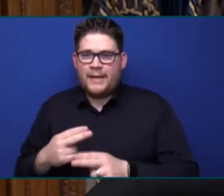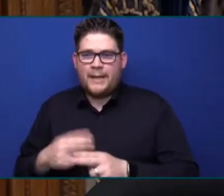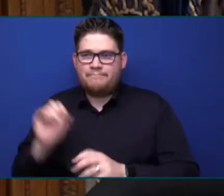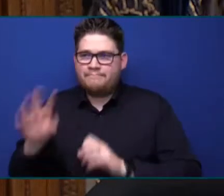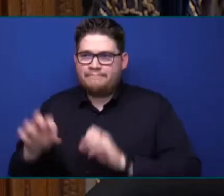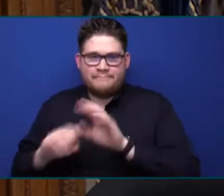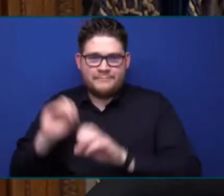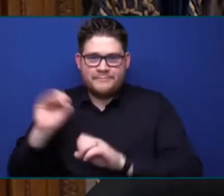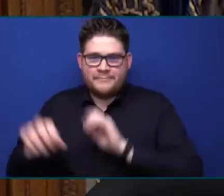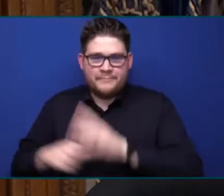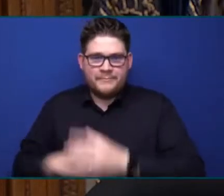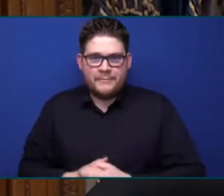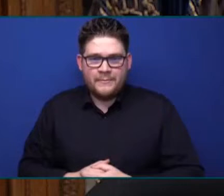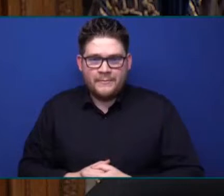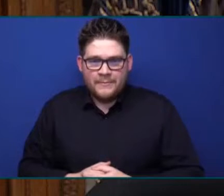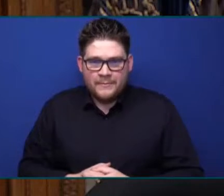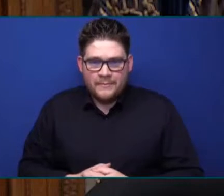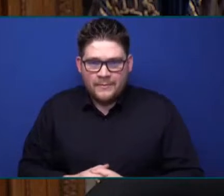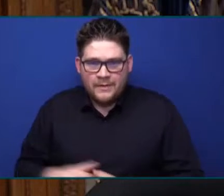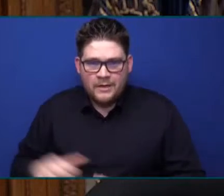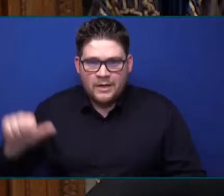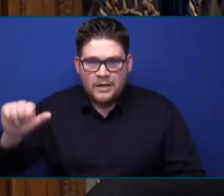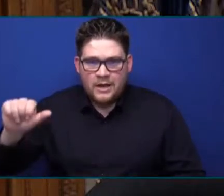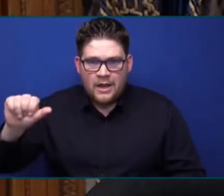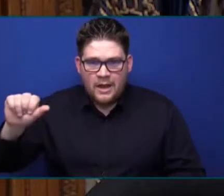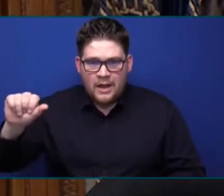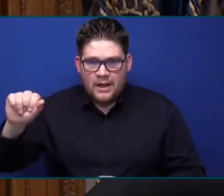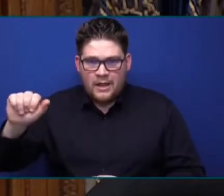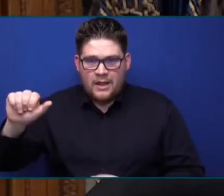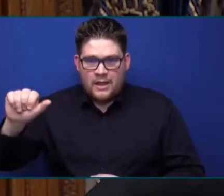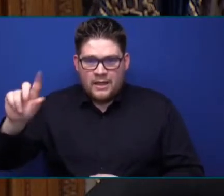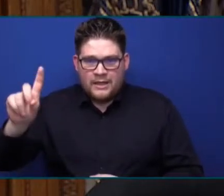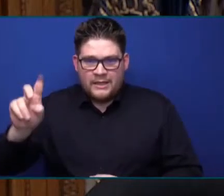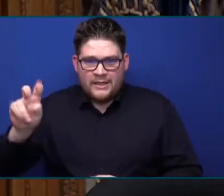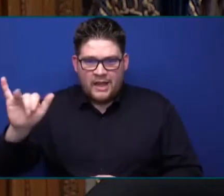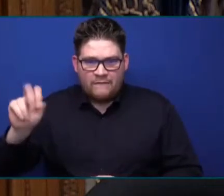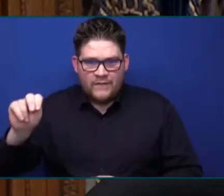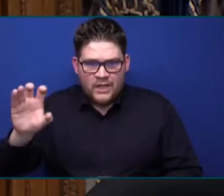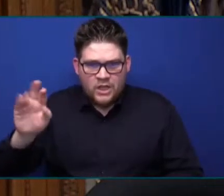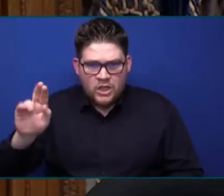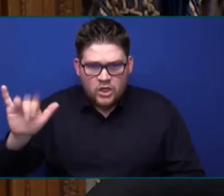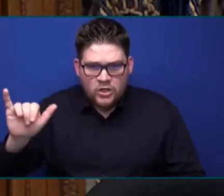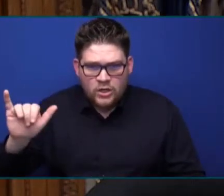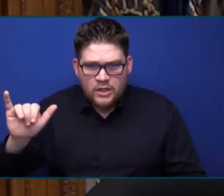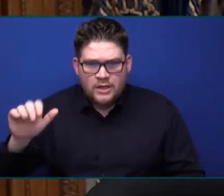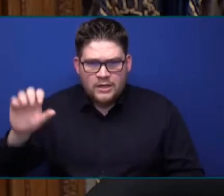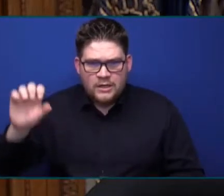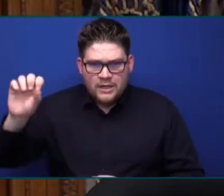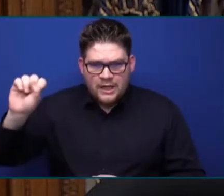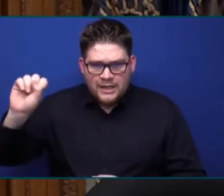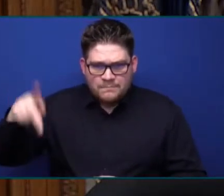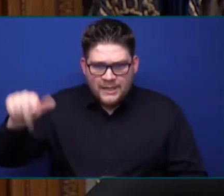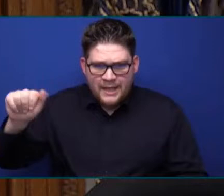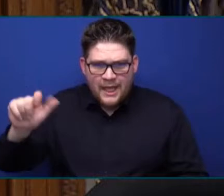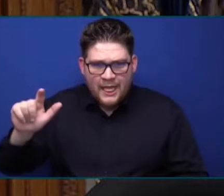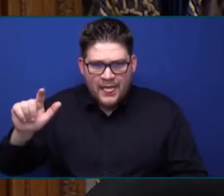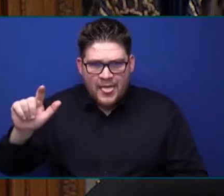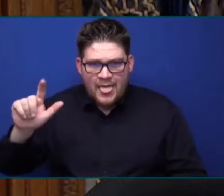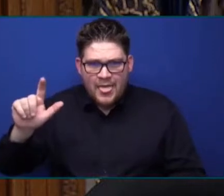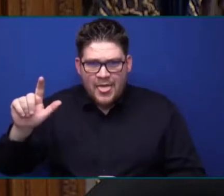chief operations officer, SAP Labs; Eric Hopkins, president and CEO of BCAA; Nicolas Jimenez,